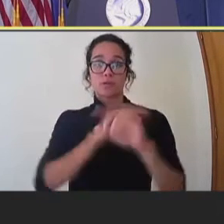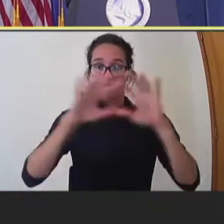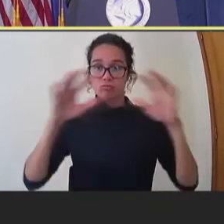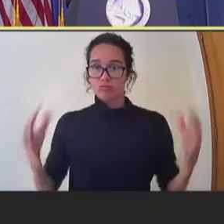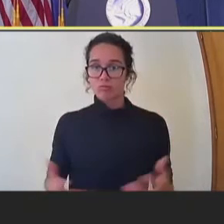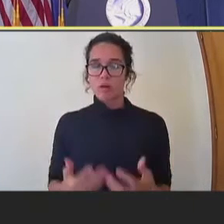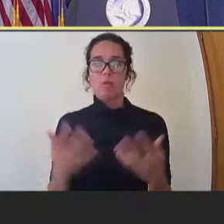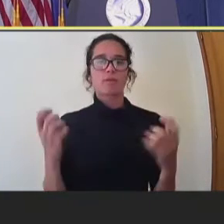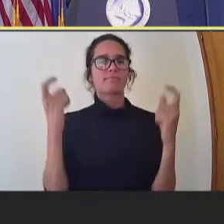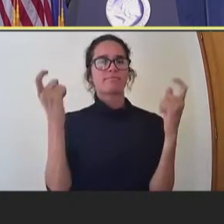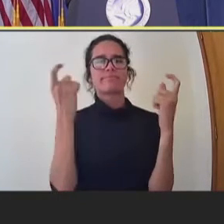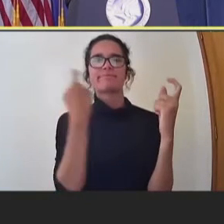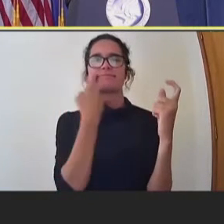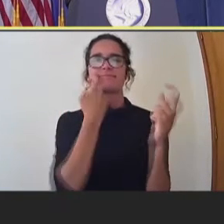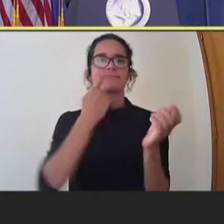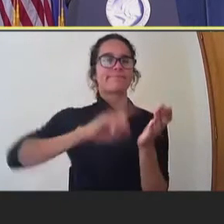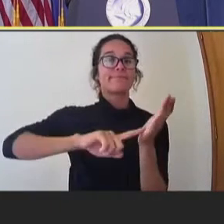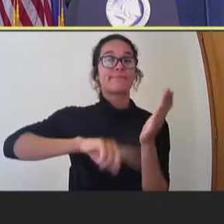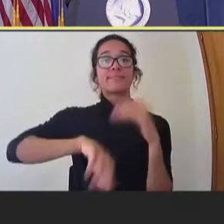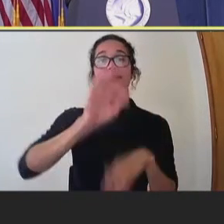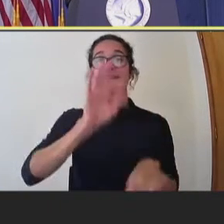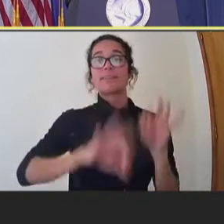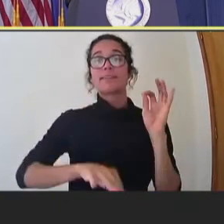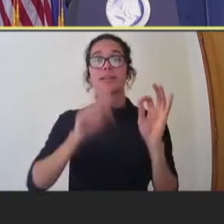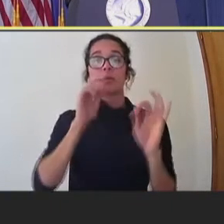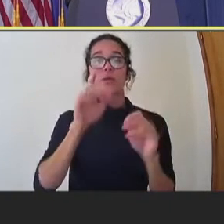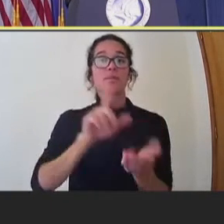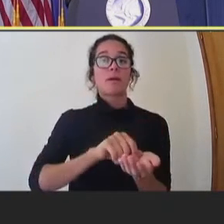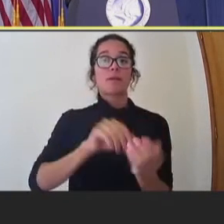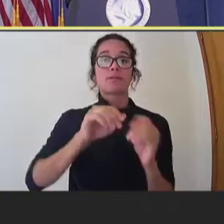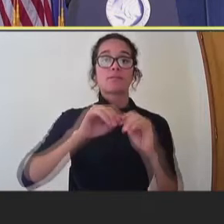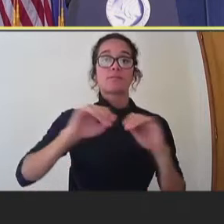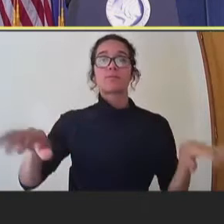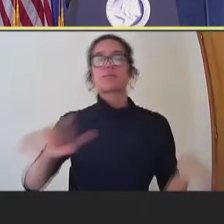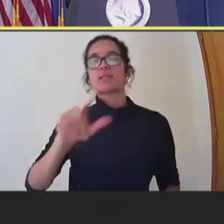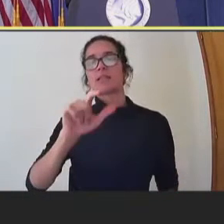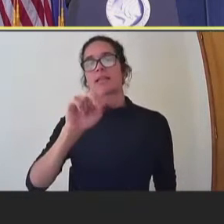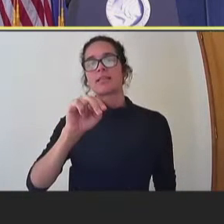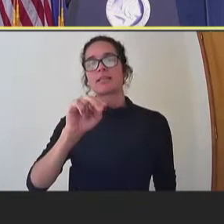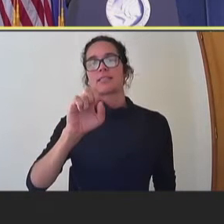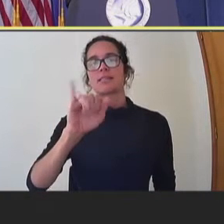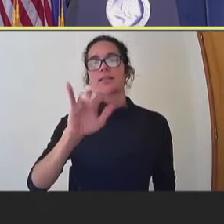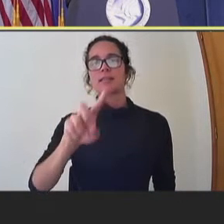that were published in The Lancet. The data revealed that global immunization efforts